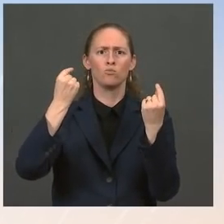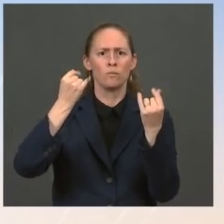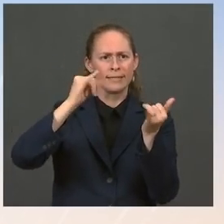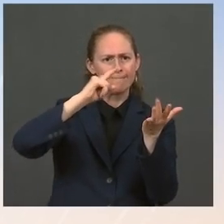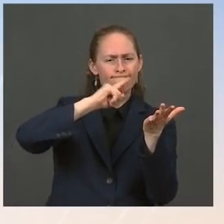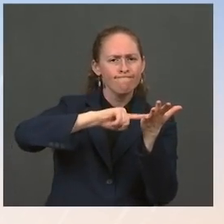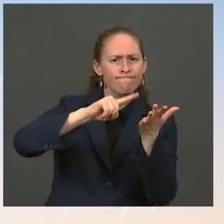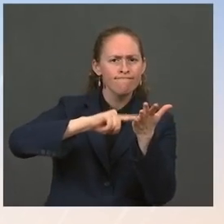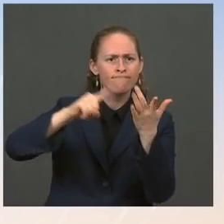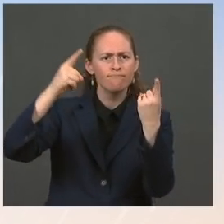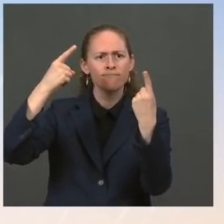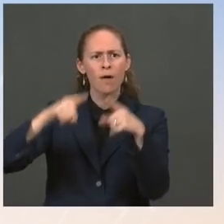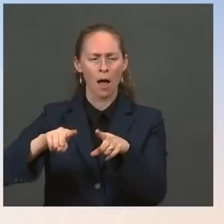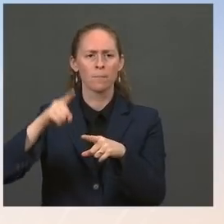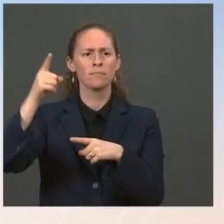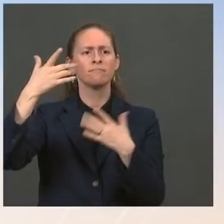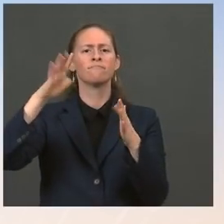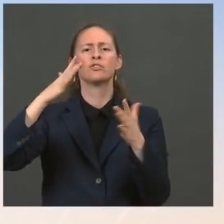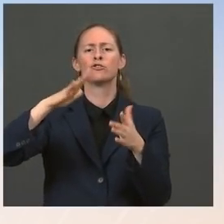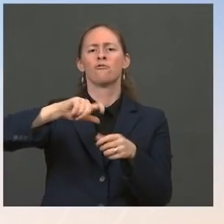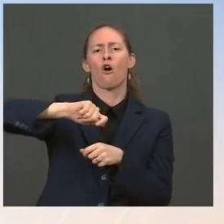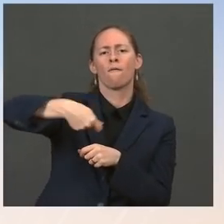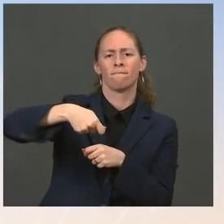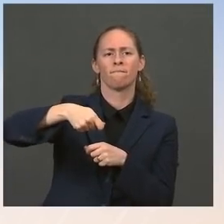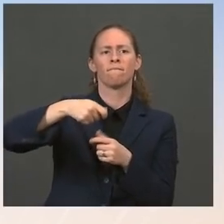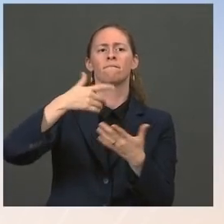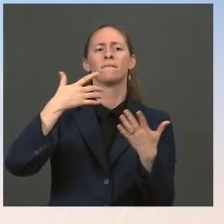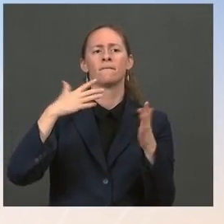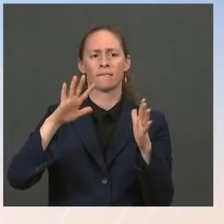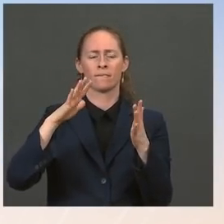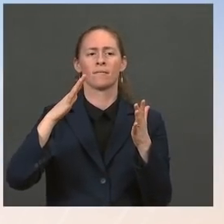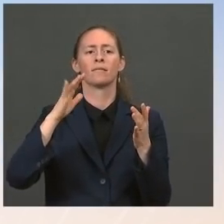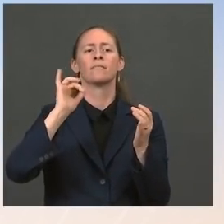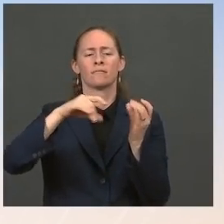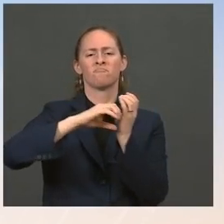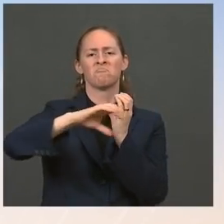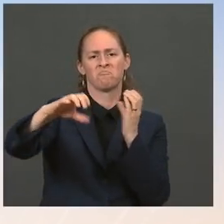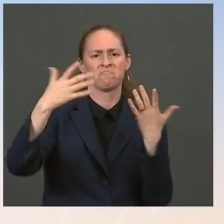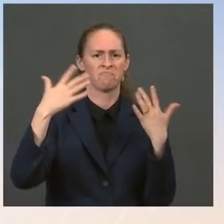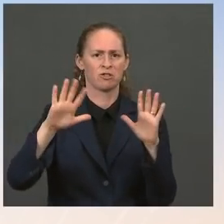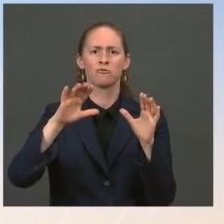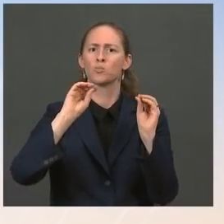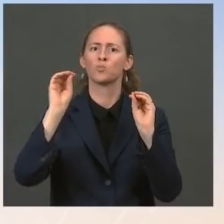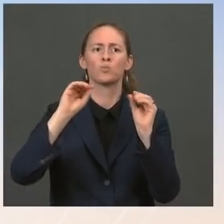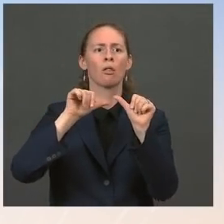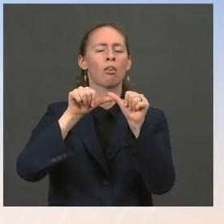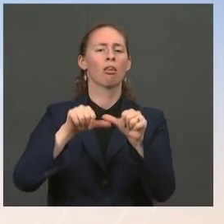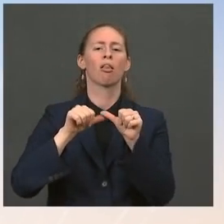the pipeline has been removed from service. In terms of our government efforts,